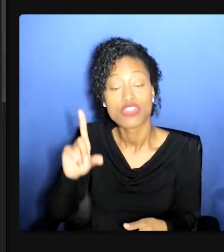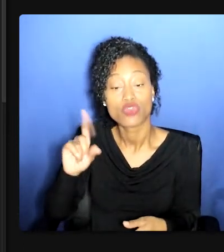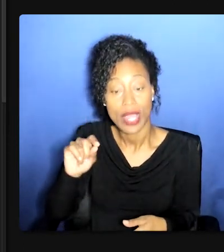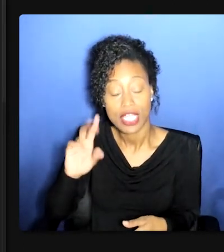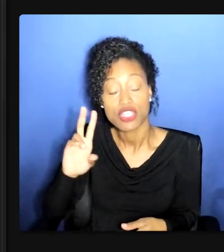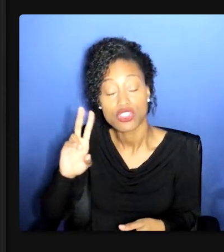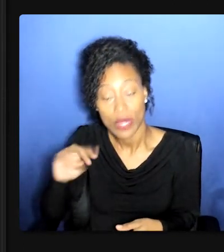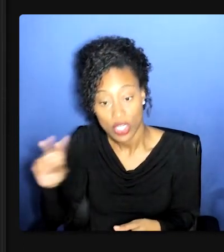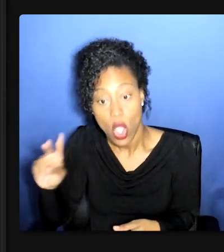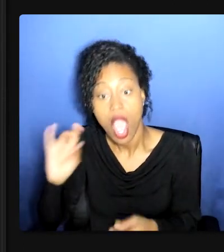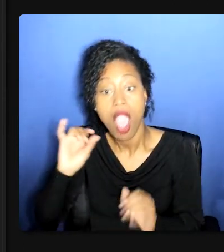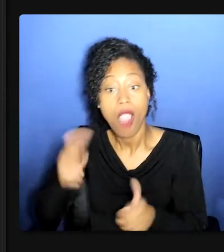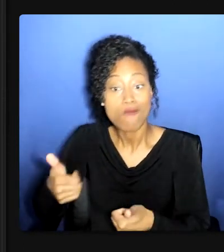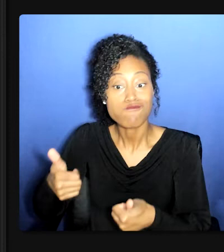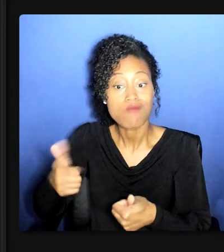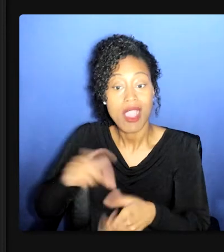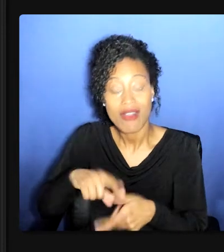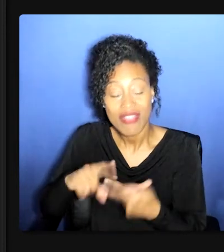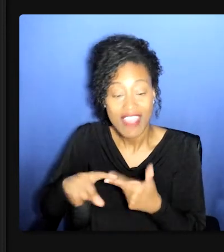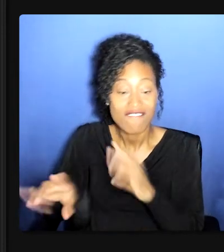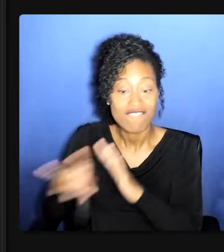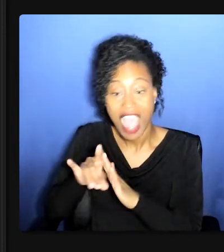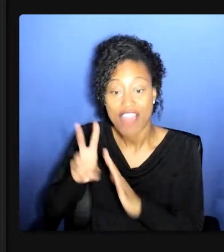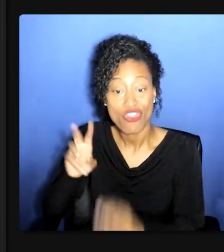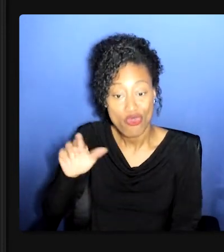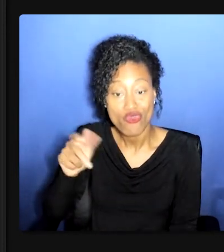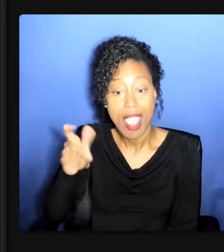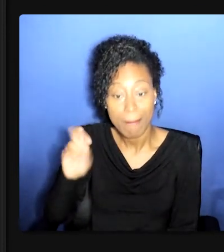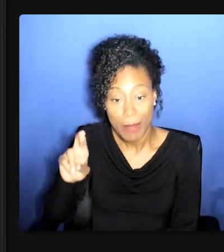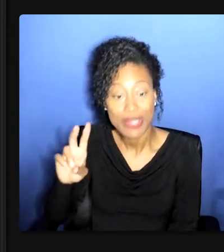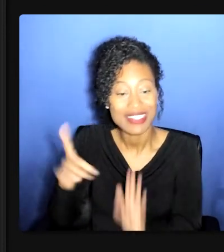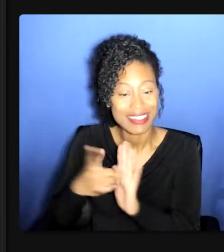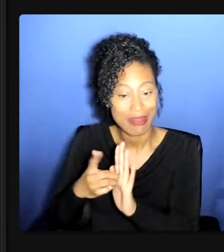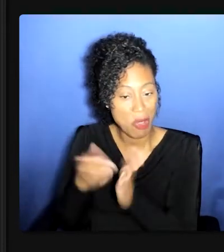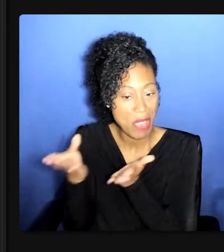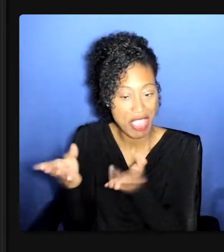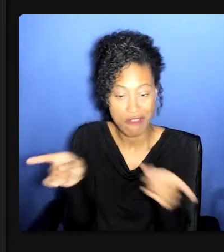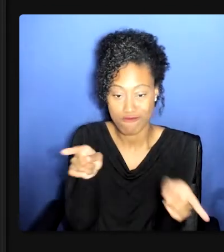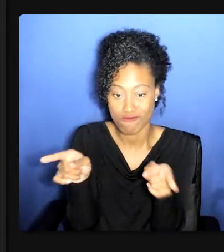and here's the GDCWrapperDemo zip file.